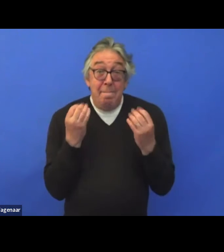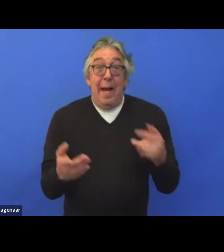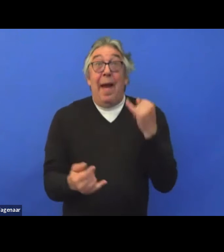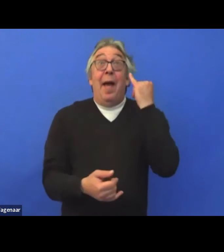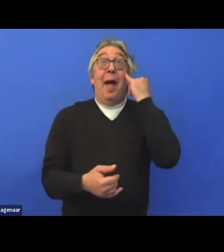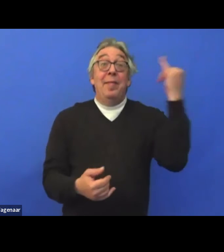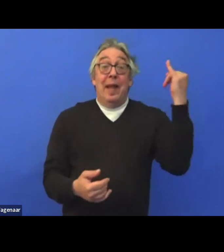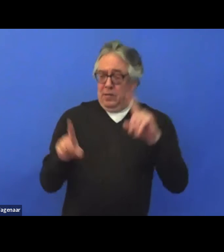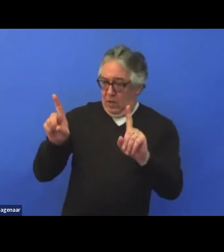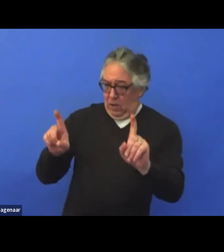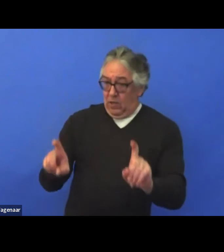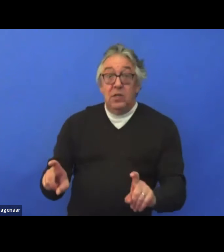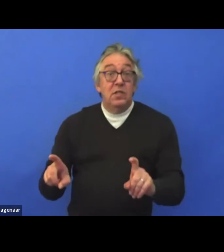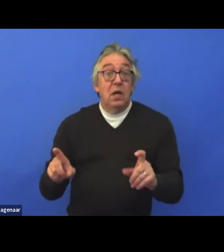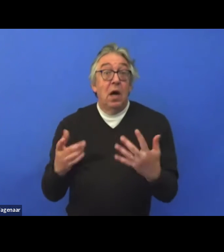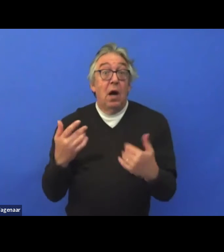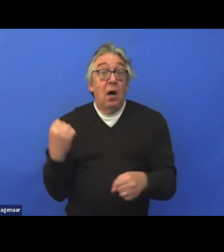There is so much learning that can be used